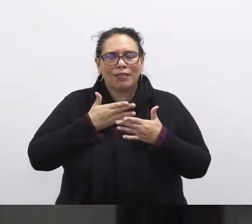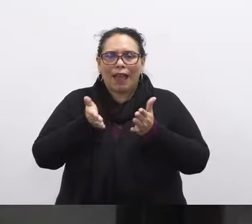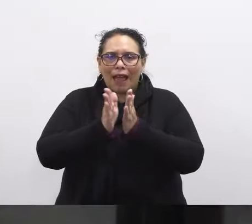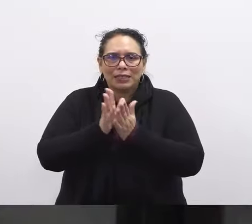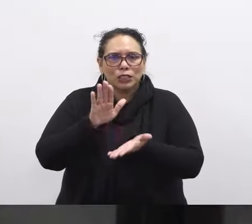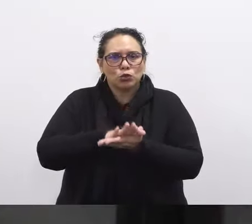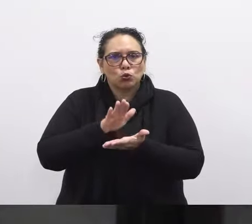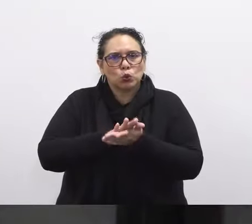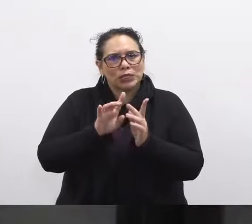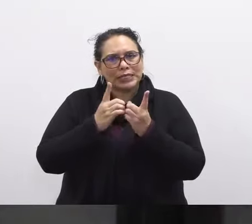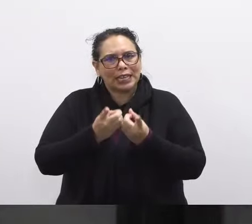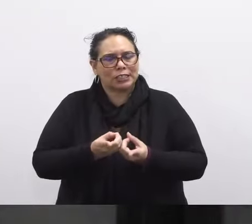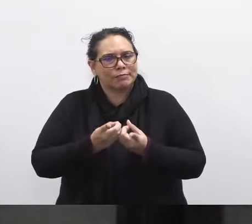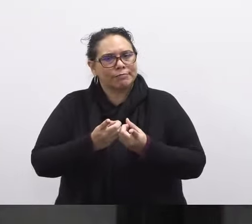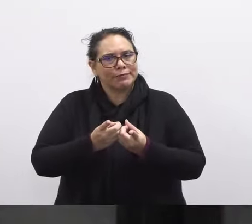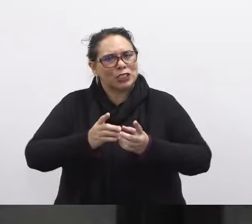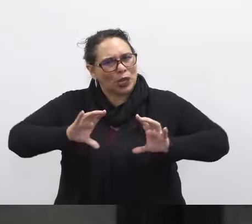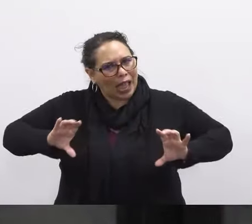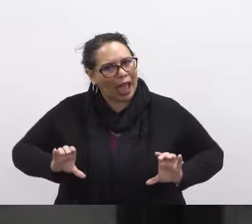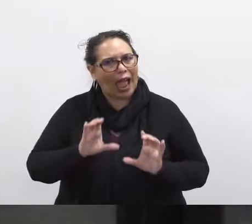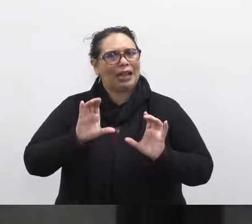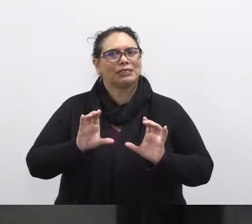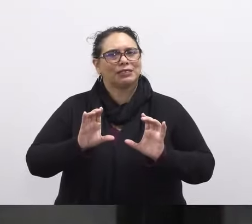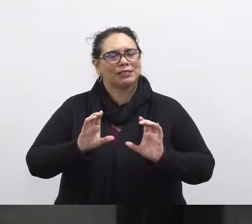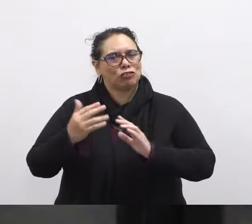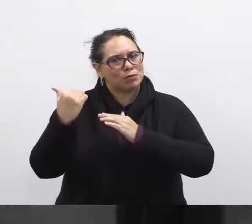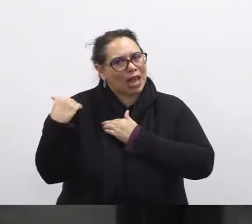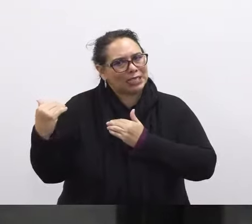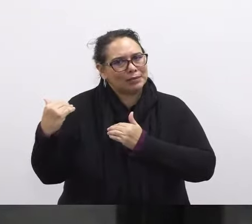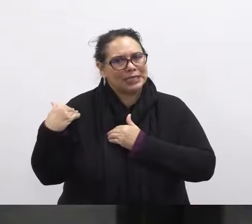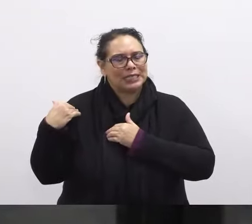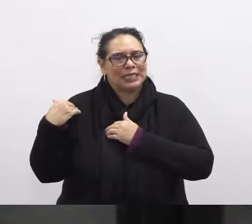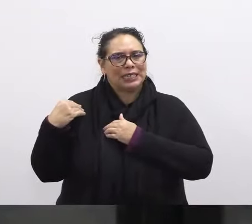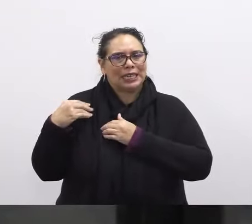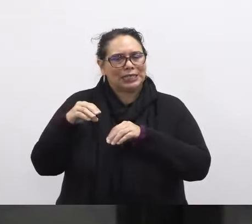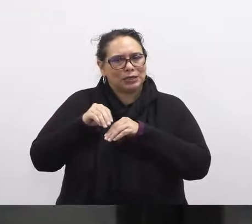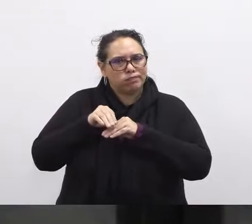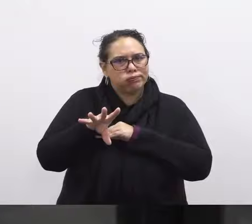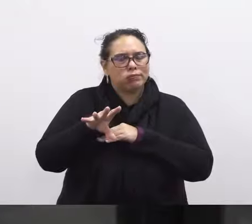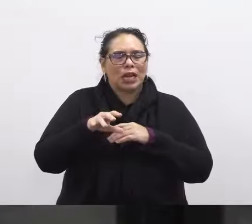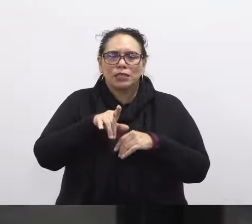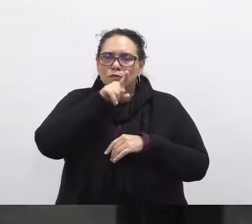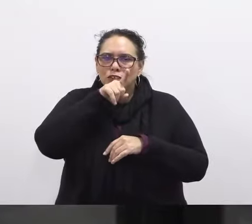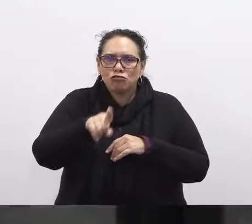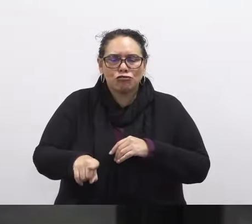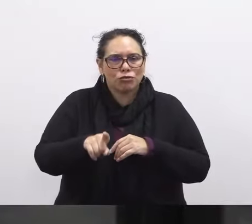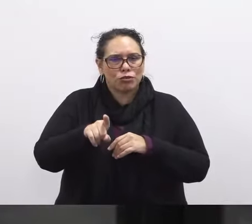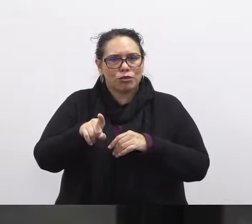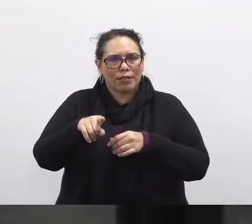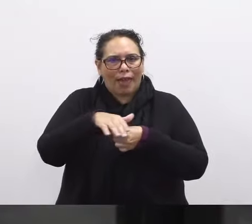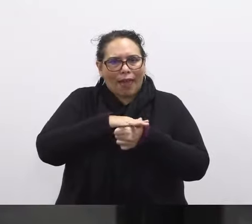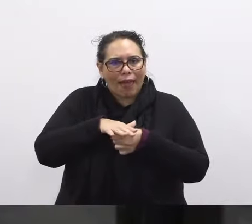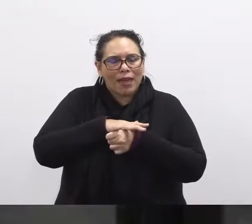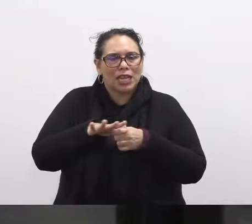to enact some responsibility for its own emissions, and to ensure that the campuses move towards sustainability